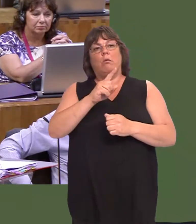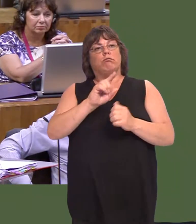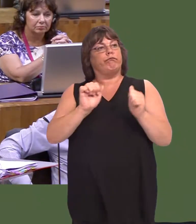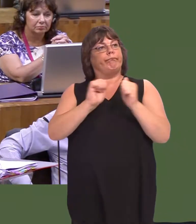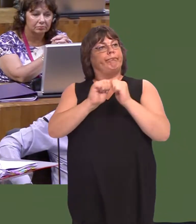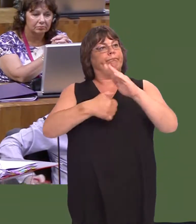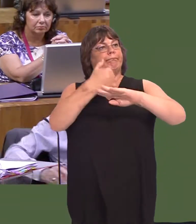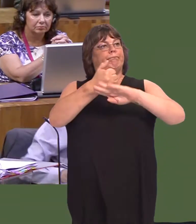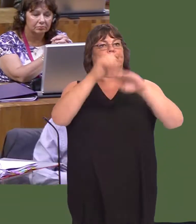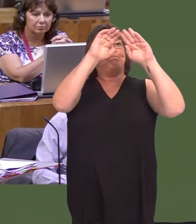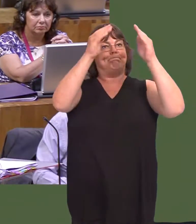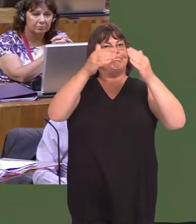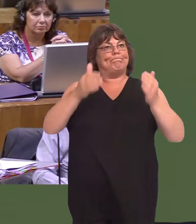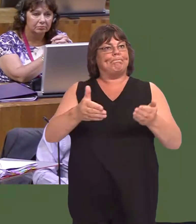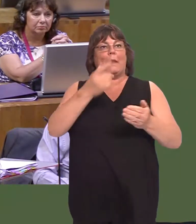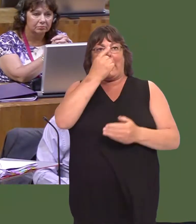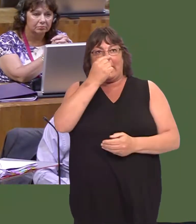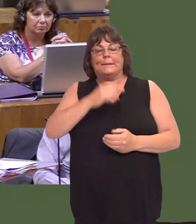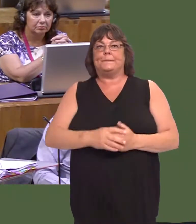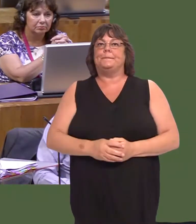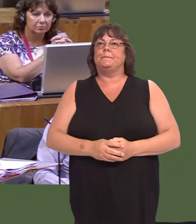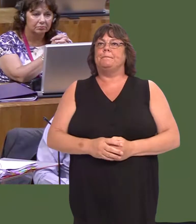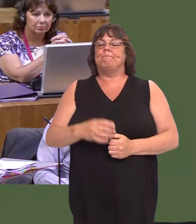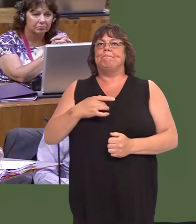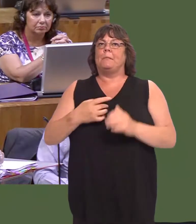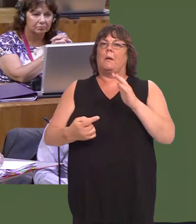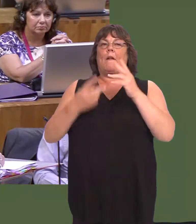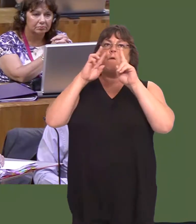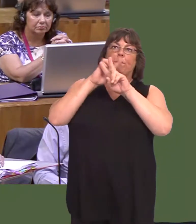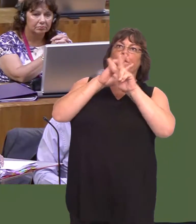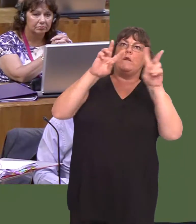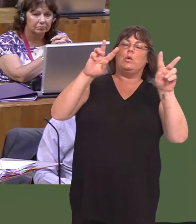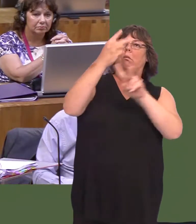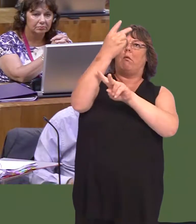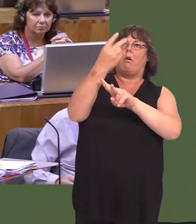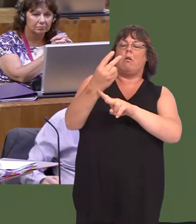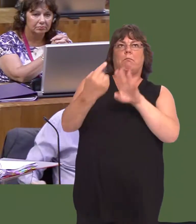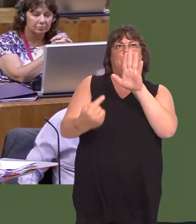We do understand, of course, how important the visual arts are in terms of conveying